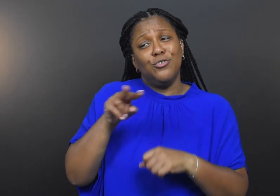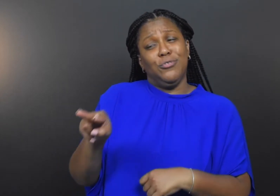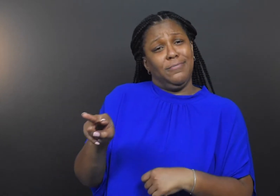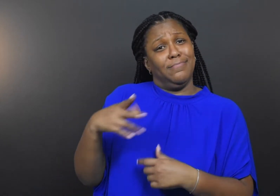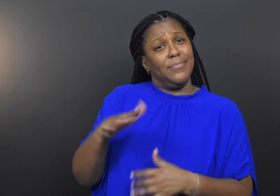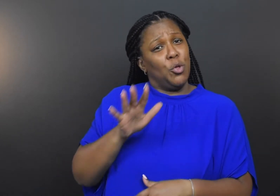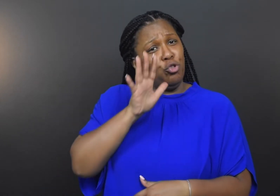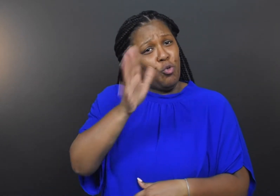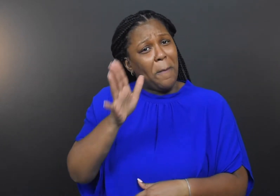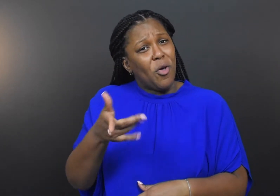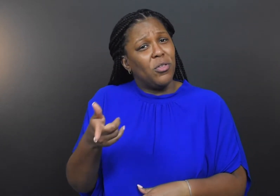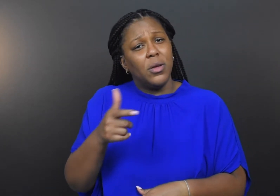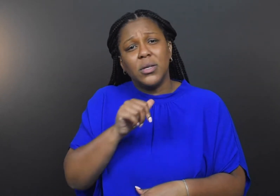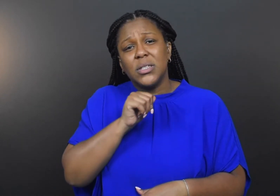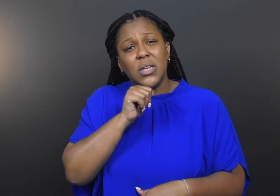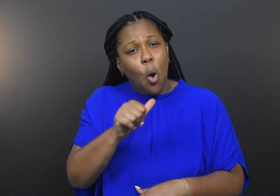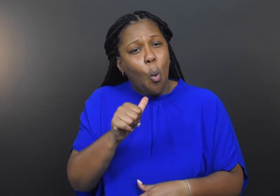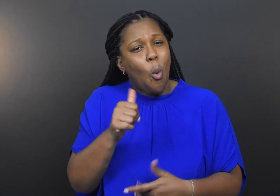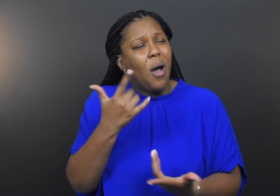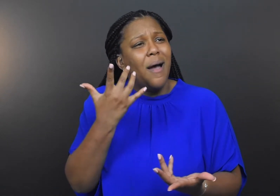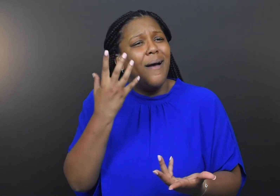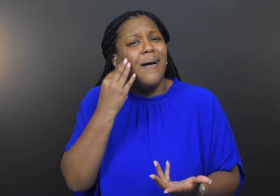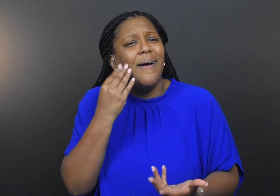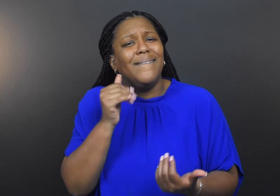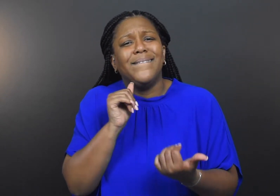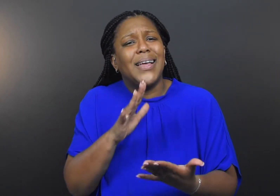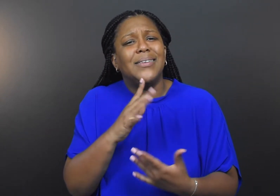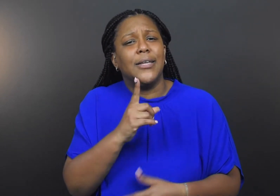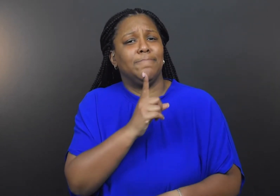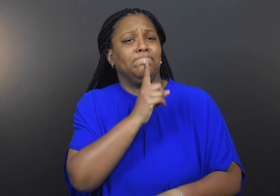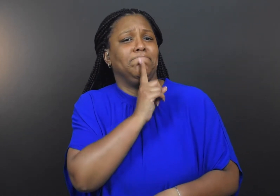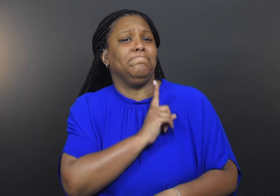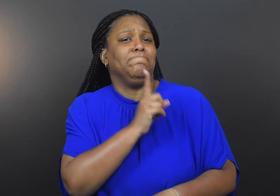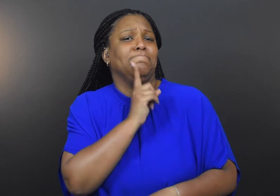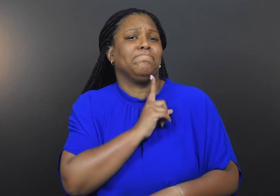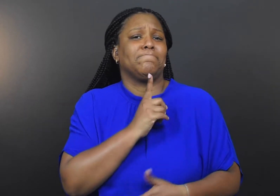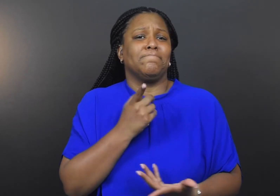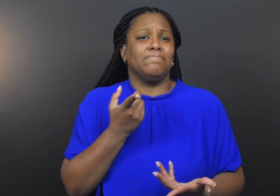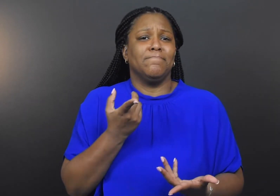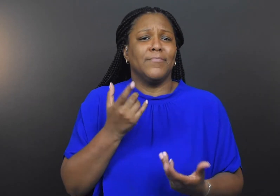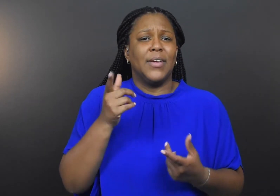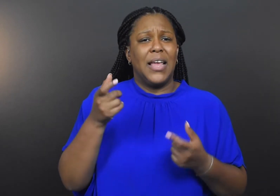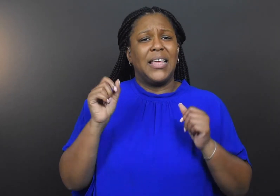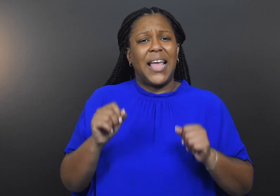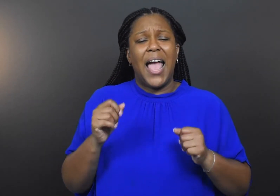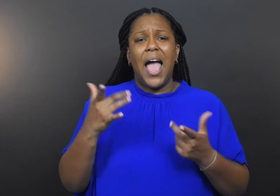“Grandma doesn’t face loneliness and can pass her knowledge down to the teenagers along with